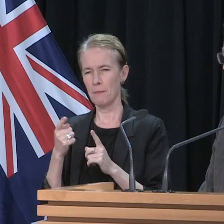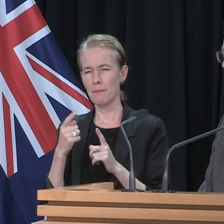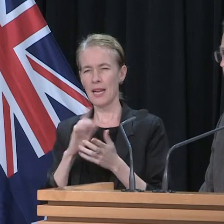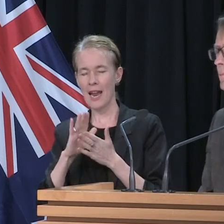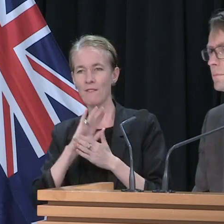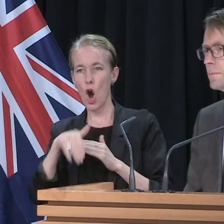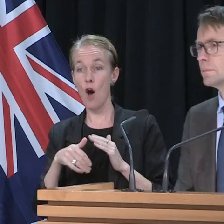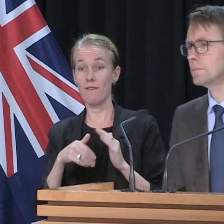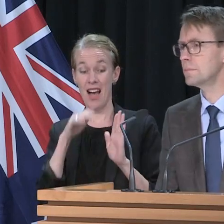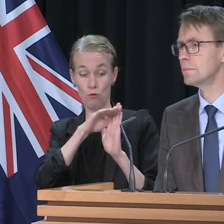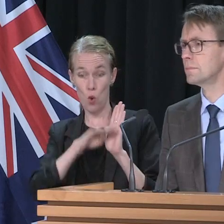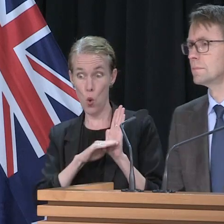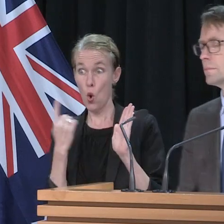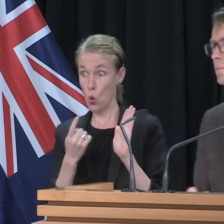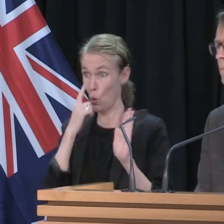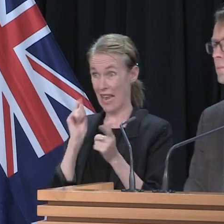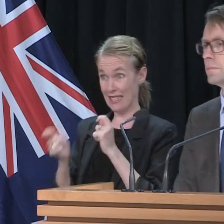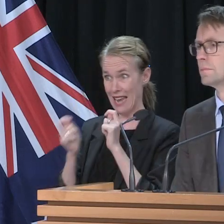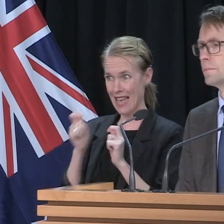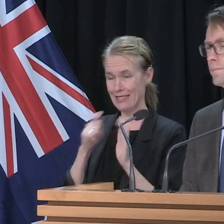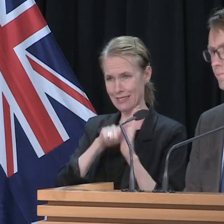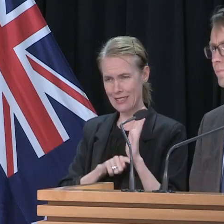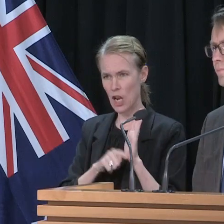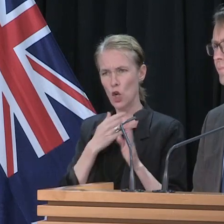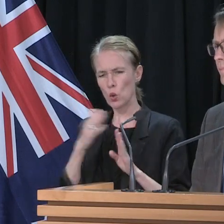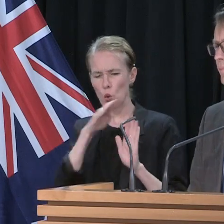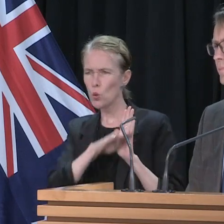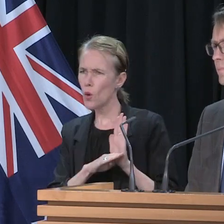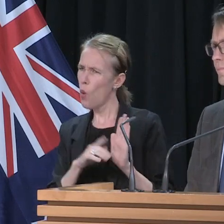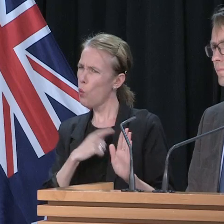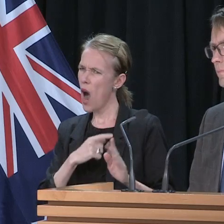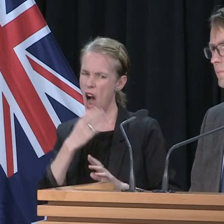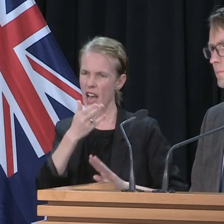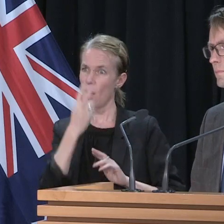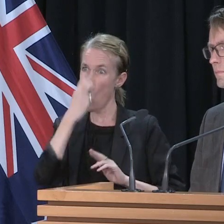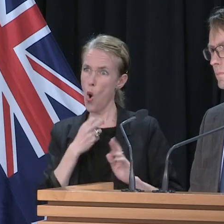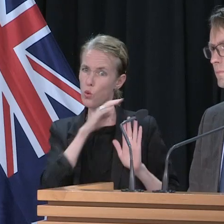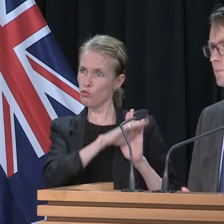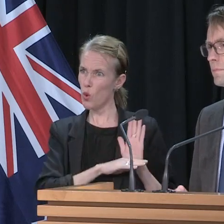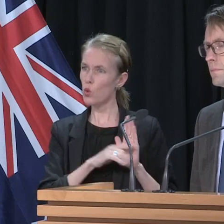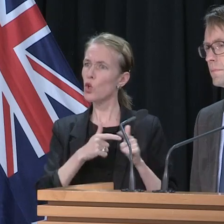according to plan. >> Just on the - on the case definition,